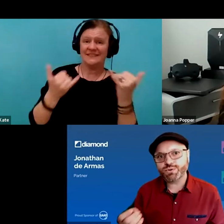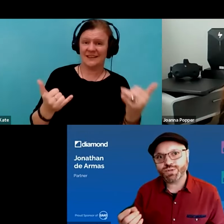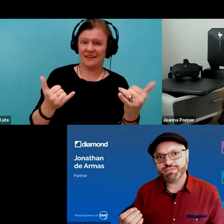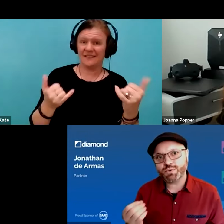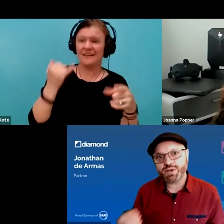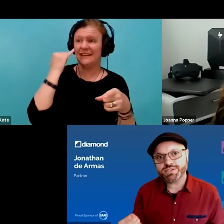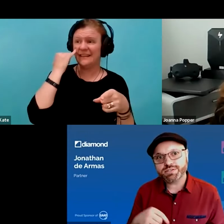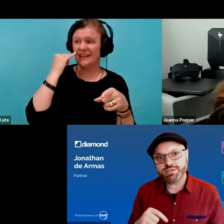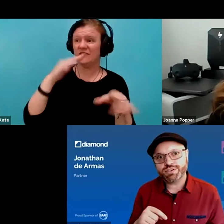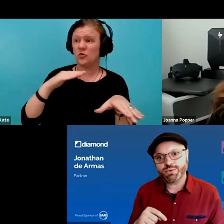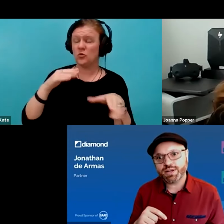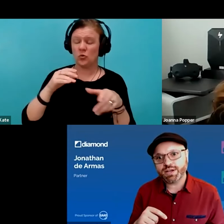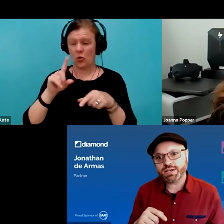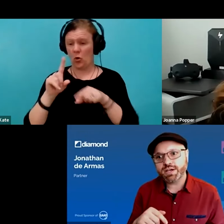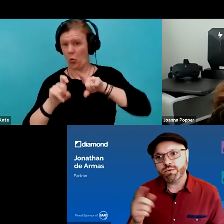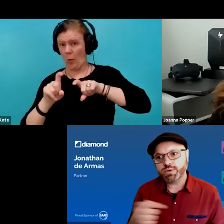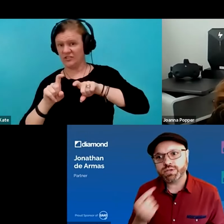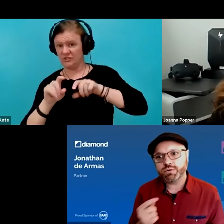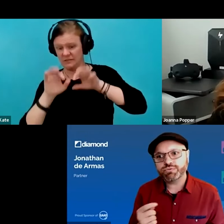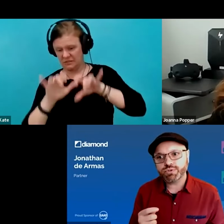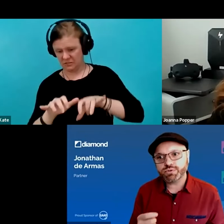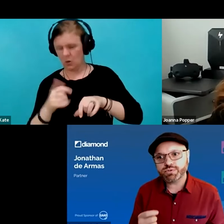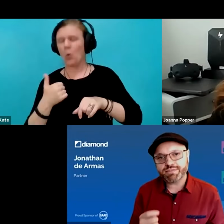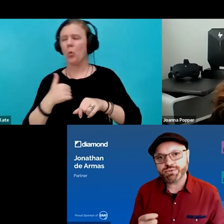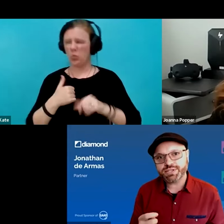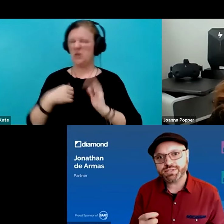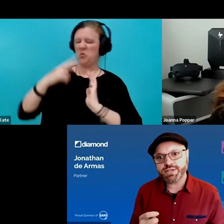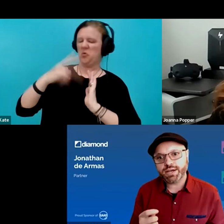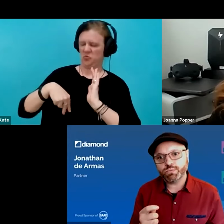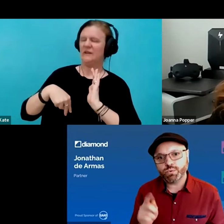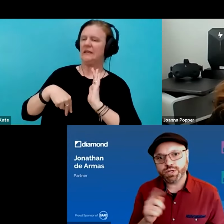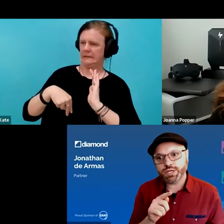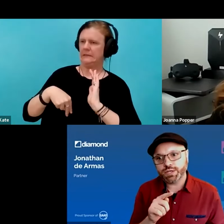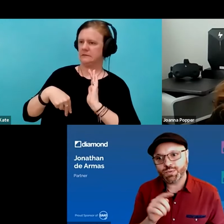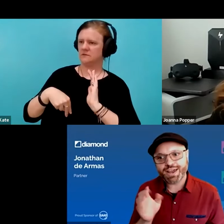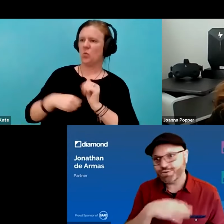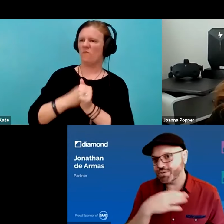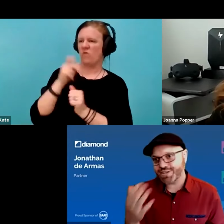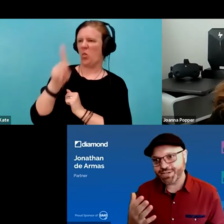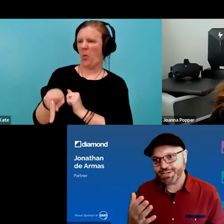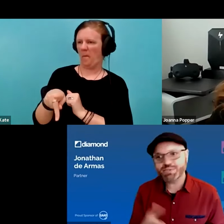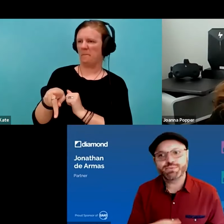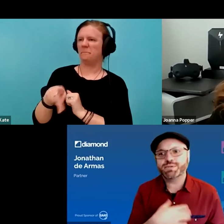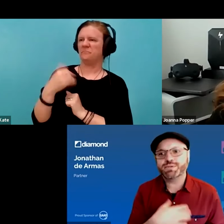who left questions in the Q&A we're going to go through those after this, and we're going to, we have your signups we will